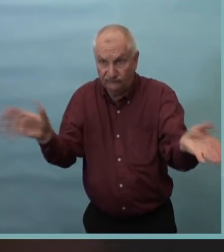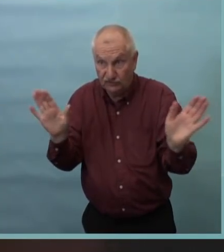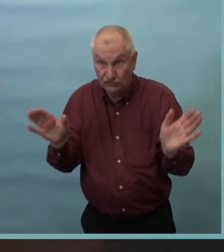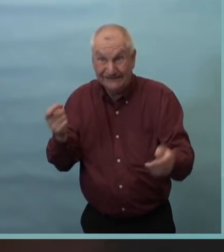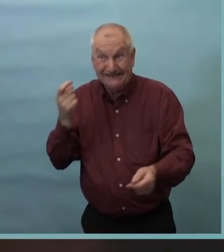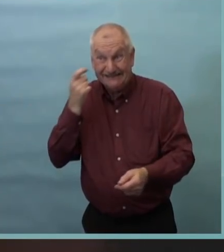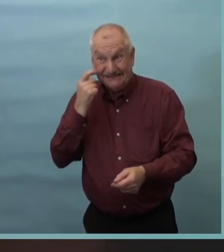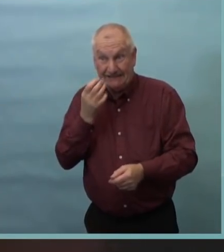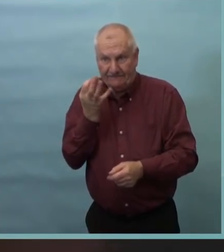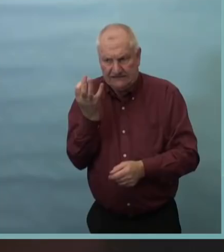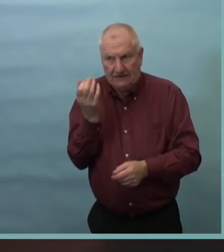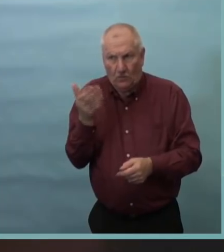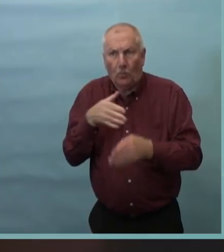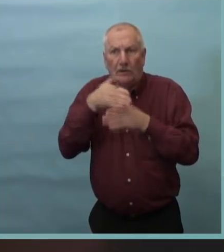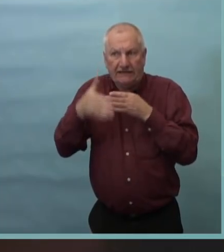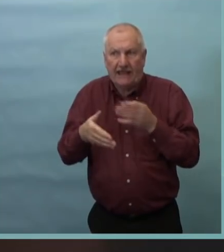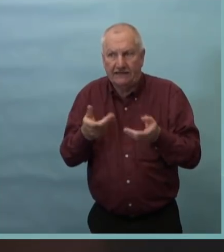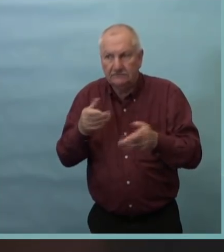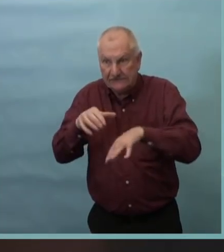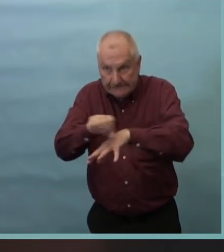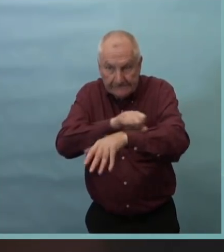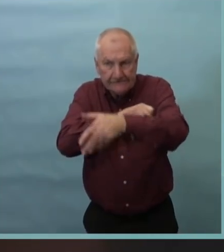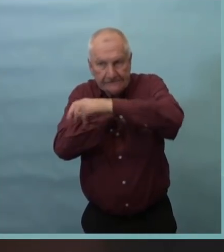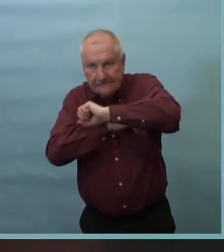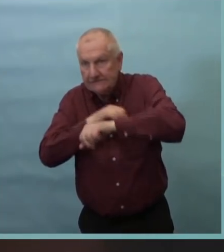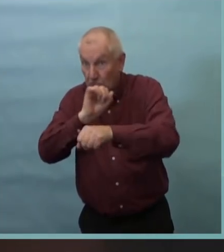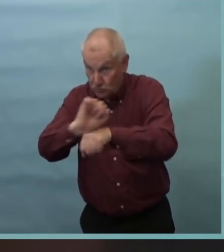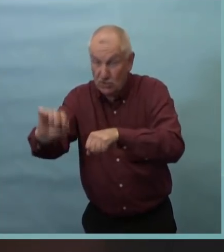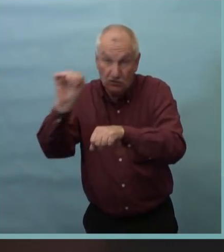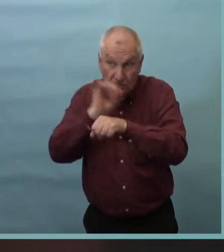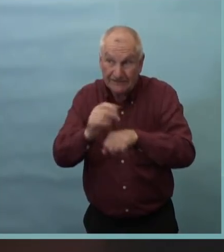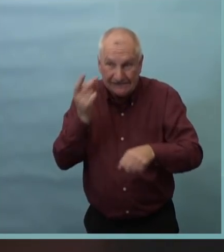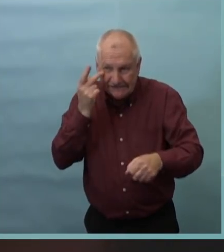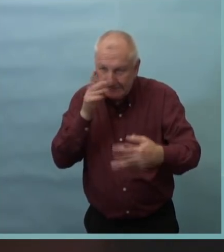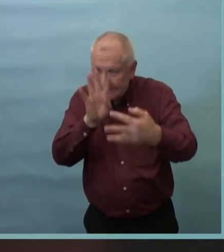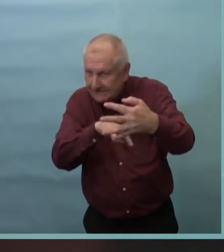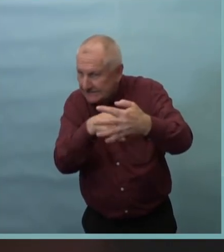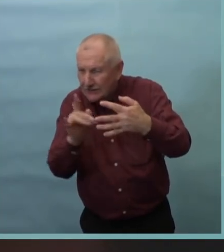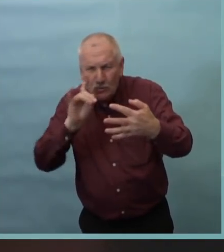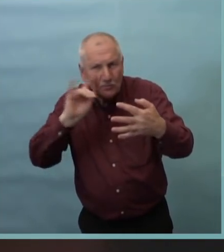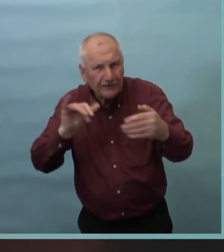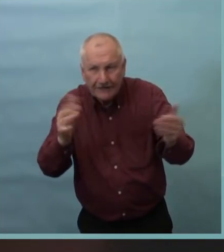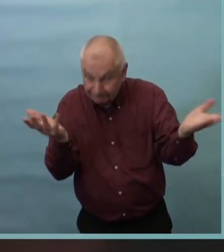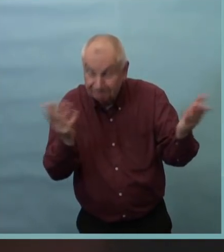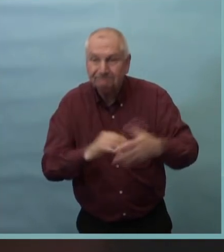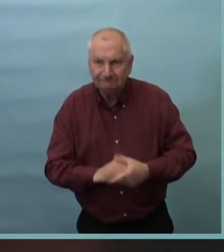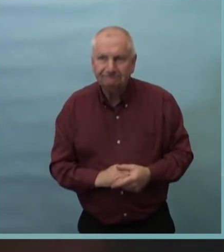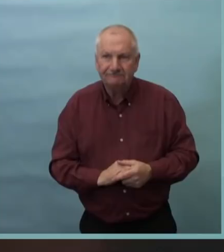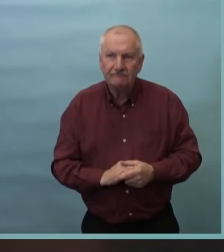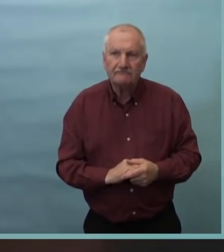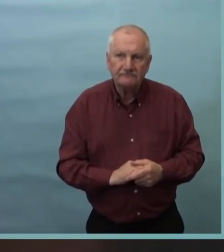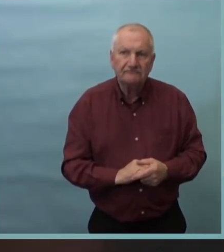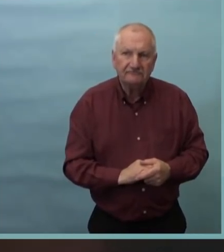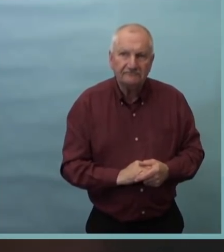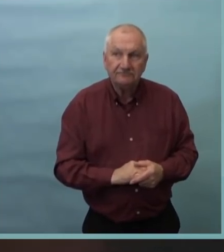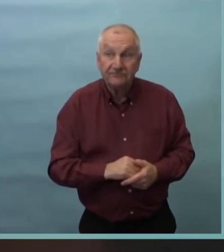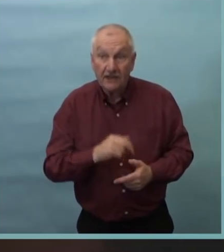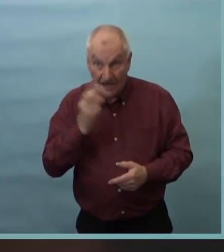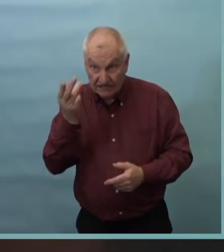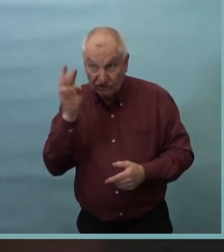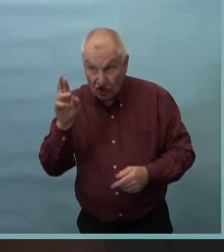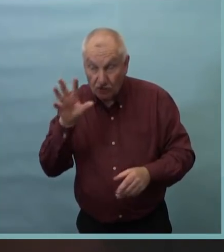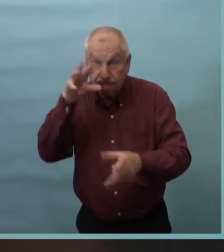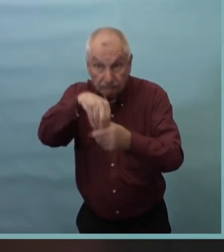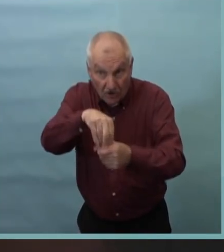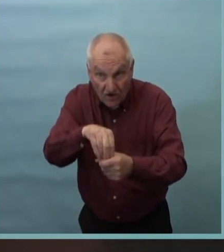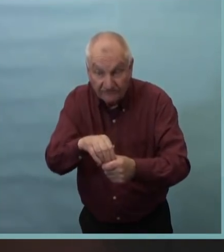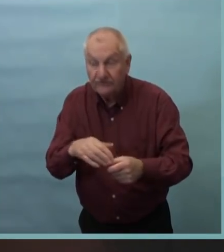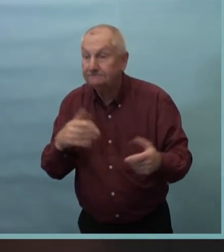acknowledge that HR our clinical leaders and our analysts have been working all